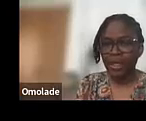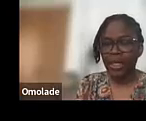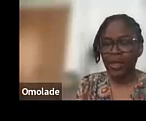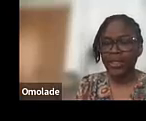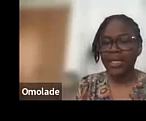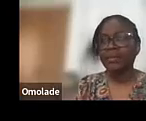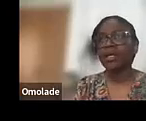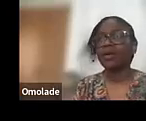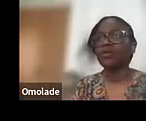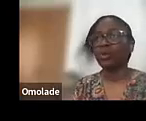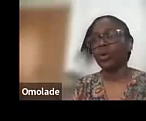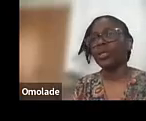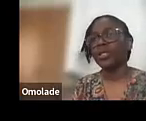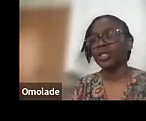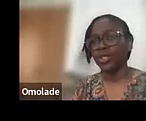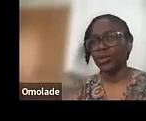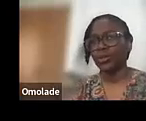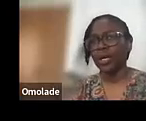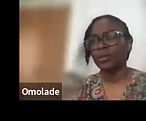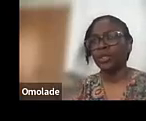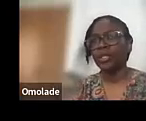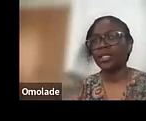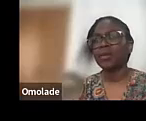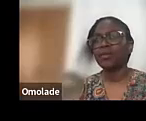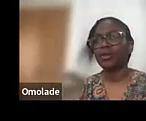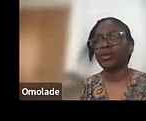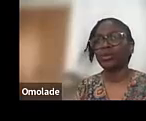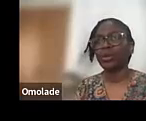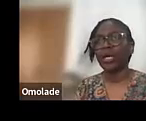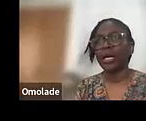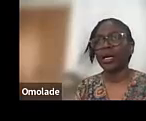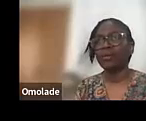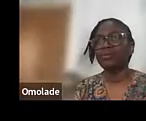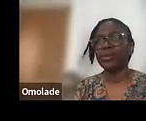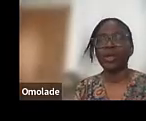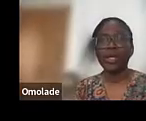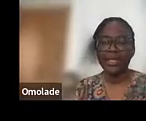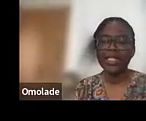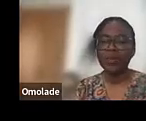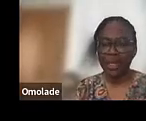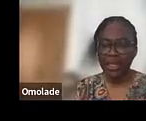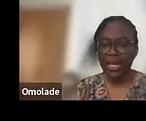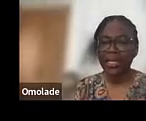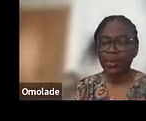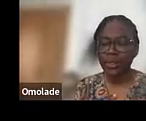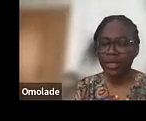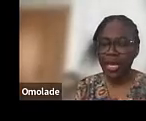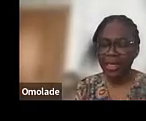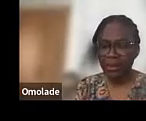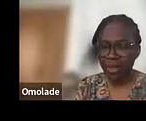Omolade: now in terms of what we need to do. I'm sure that some of you have been working in this space, either with ethnic minority women, or even